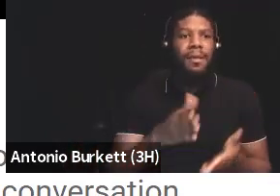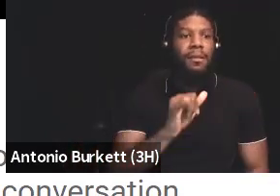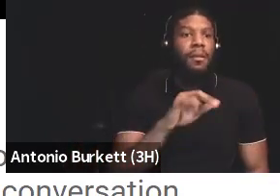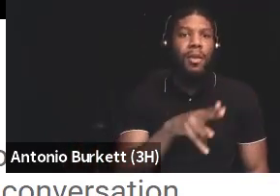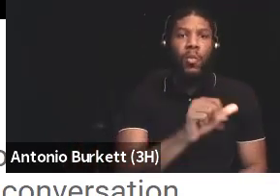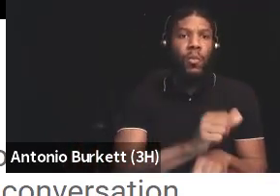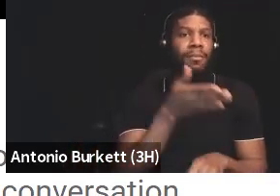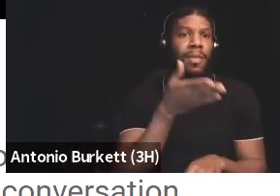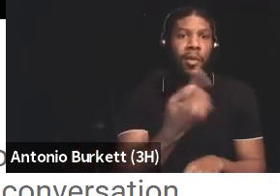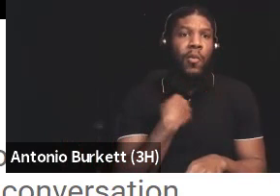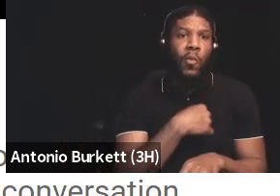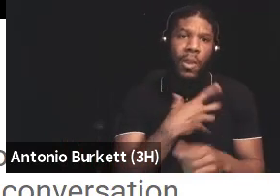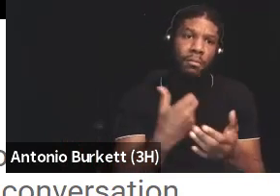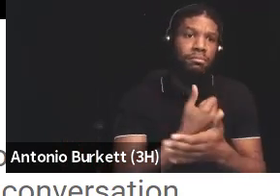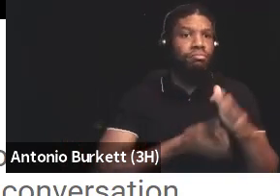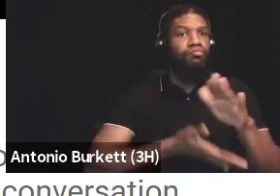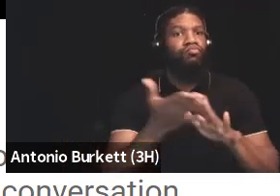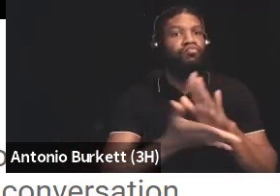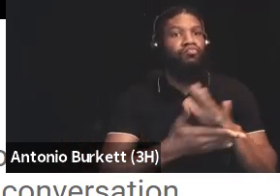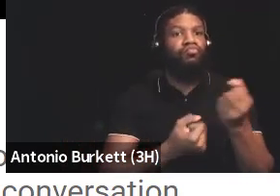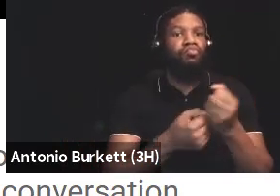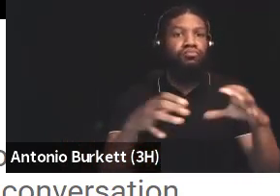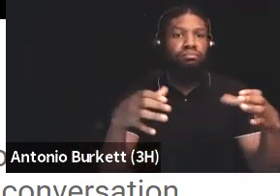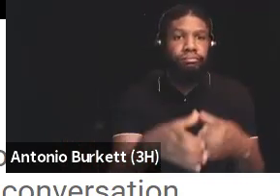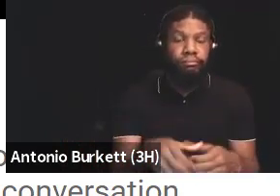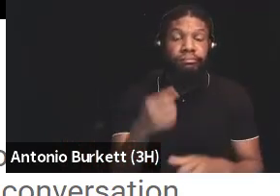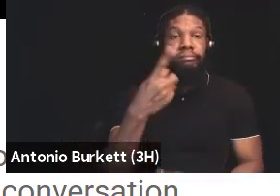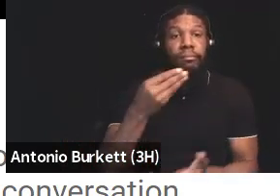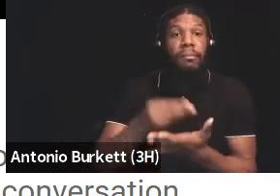support groups. From that, we got some financial support from the graduate school to do that as